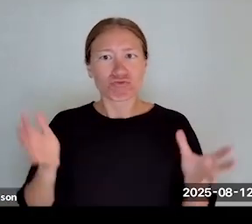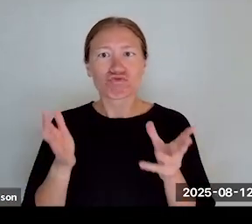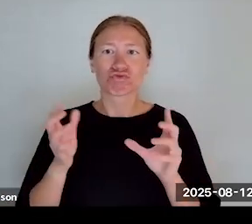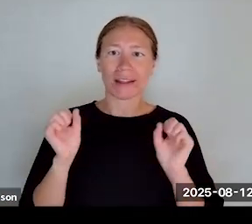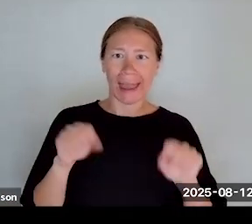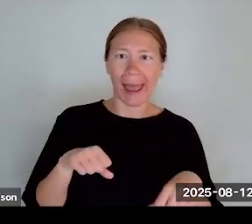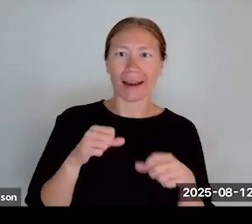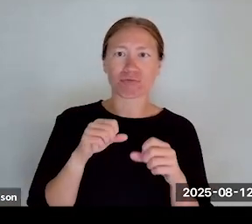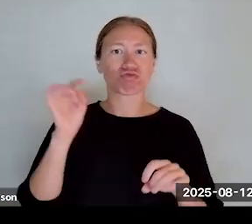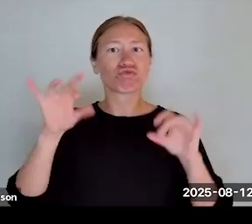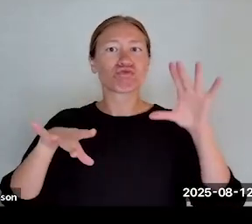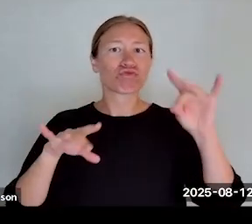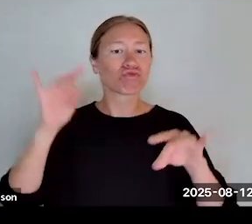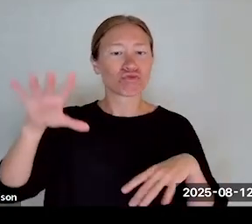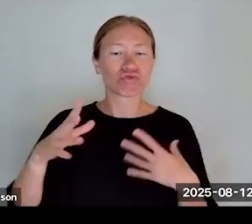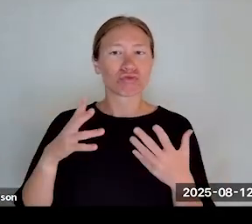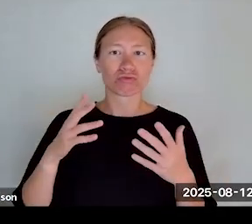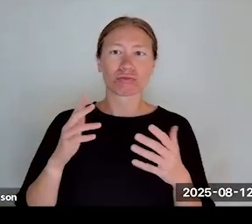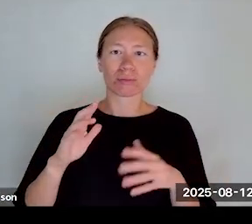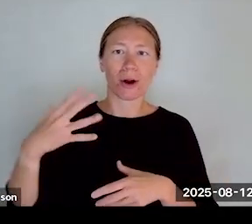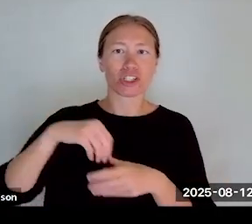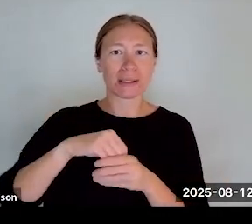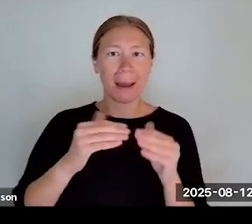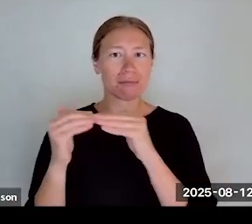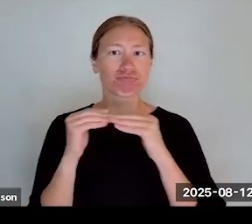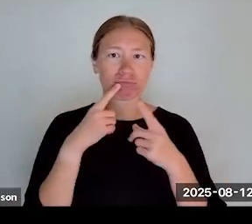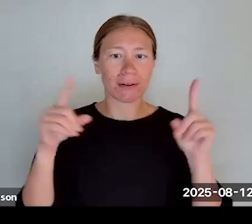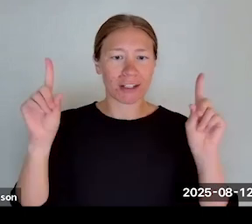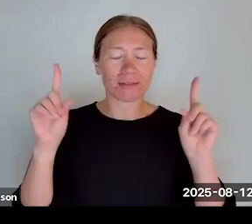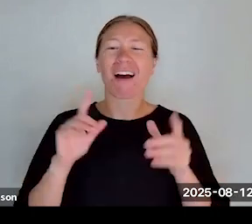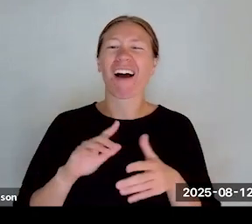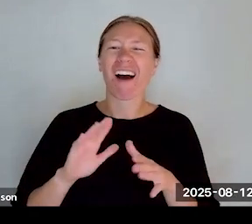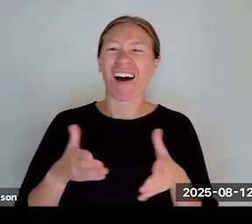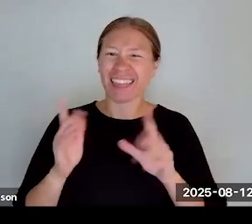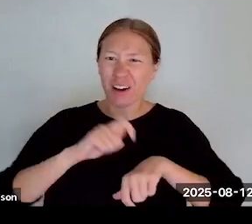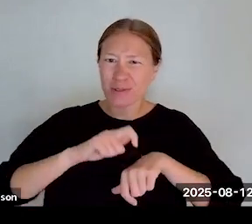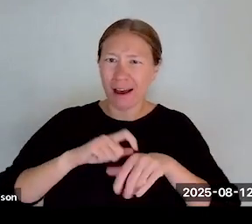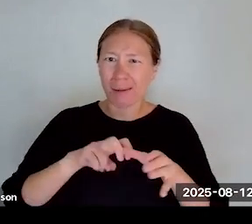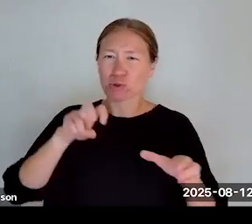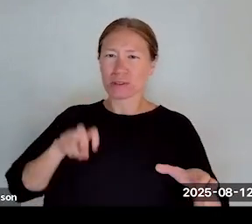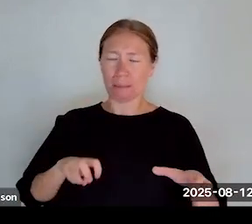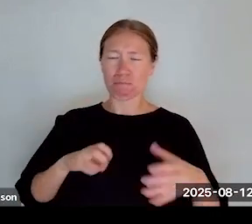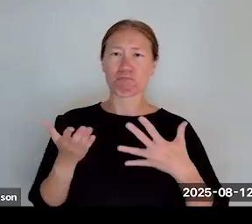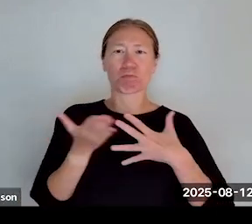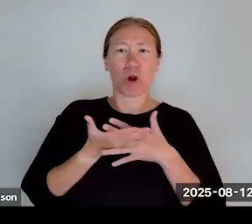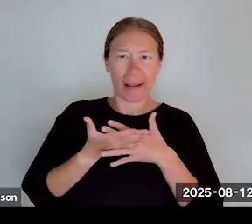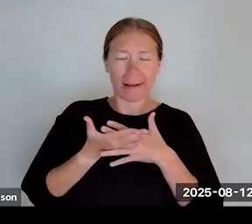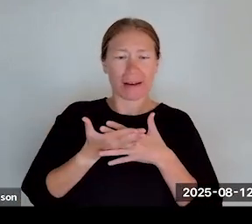Also, allow space to step away and regroup when needed. Recognize that it can be helpful to take a break from a conversation.